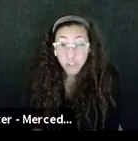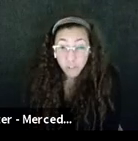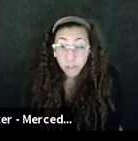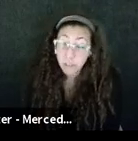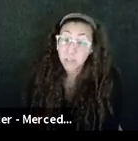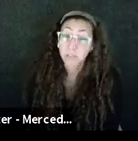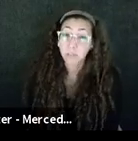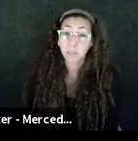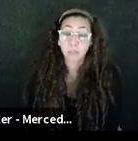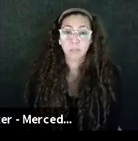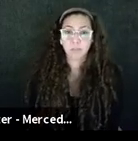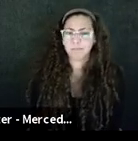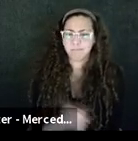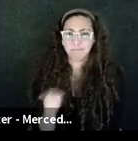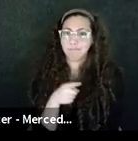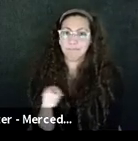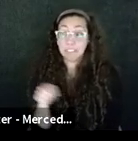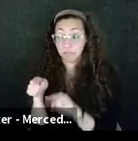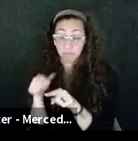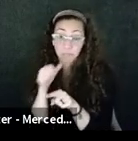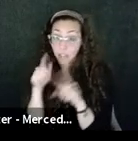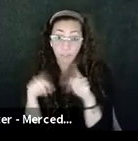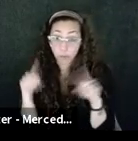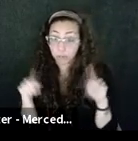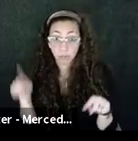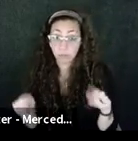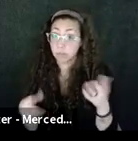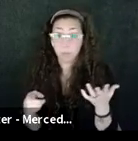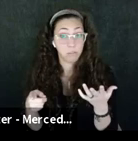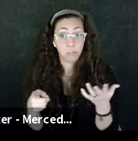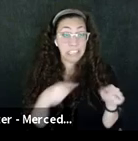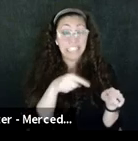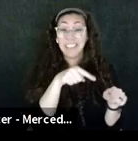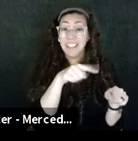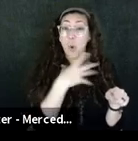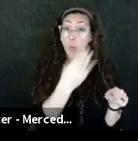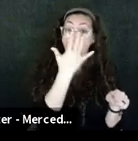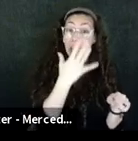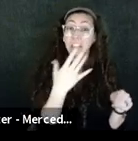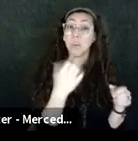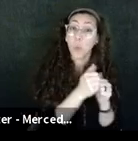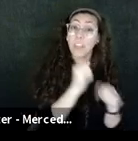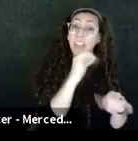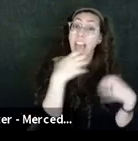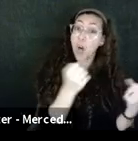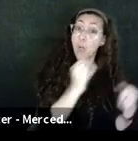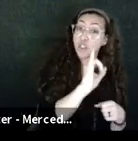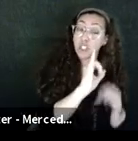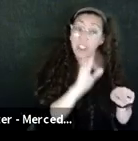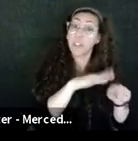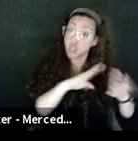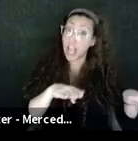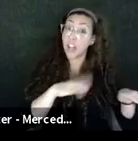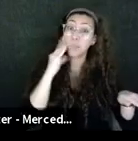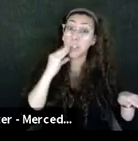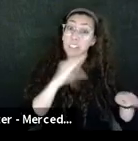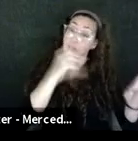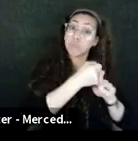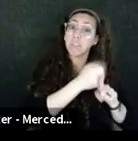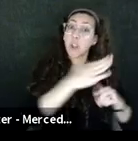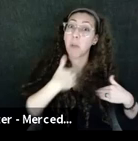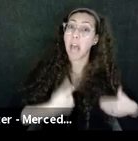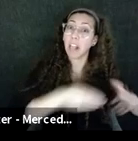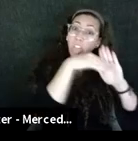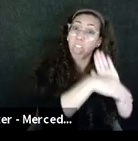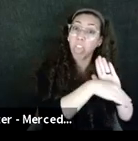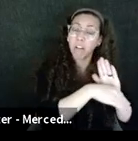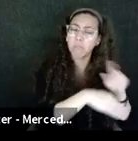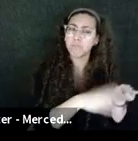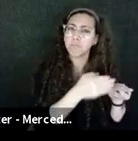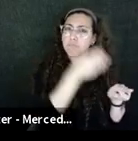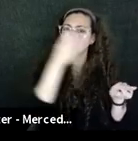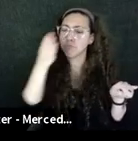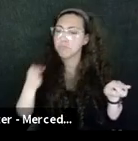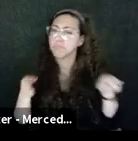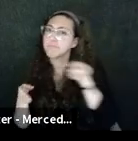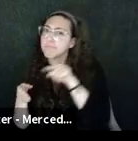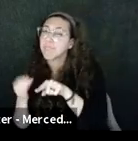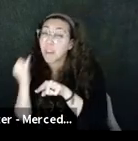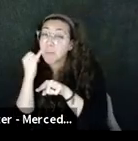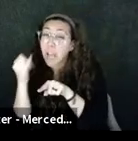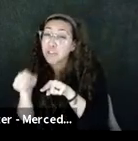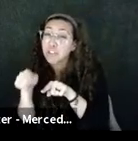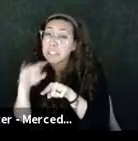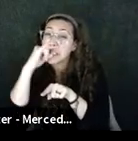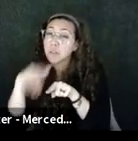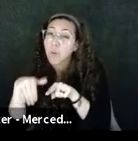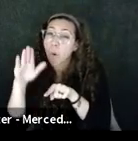Jason Williams: A not a very diverse community showed that negative childhood experiences had a huge impact on our bodies and our health and then imagine kids growing up in the in the valley.